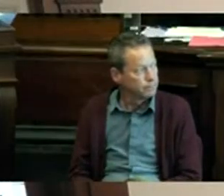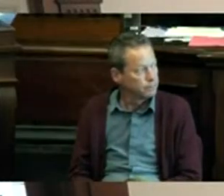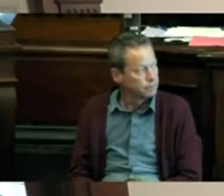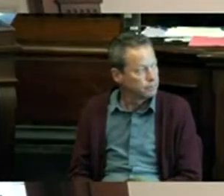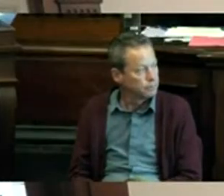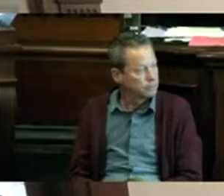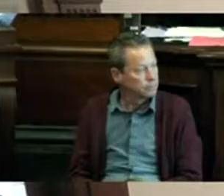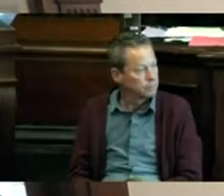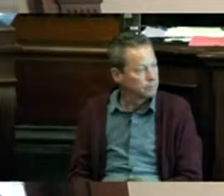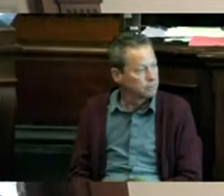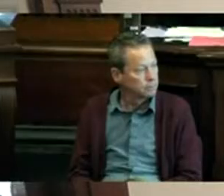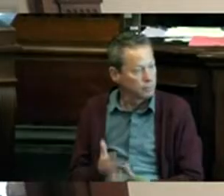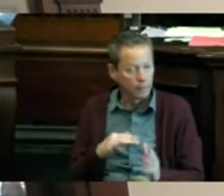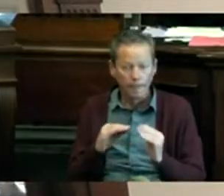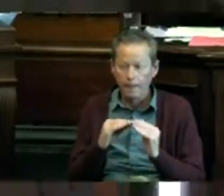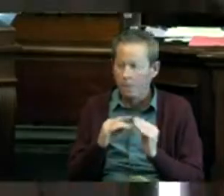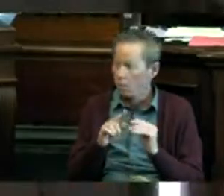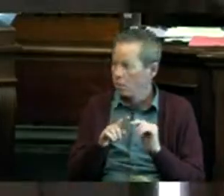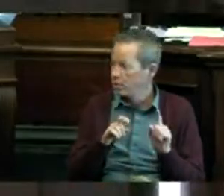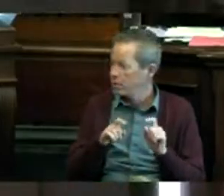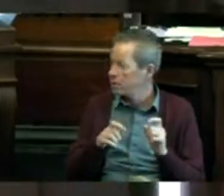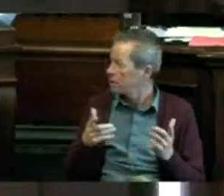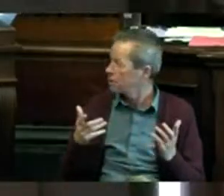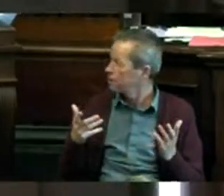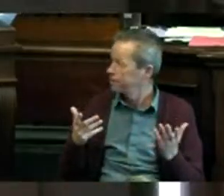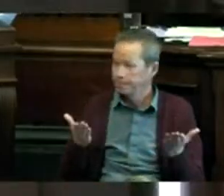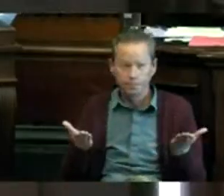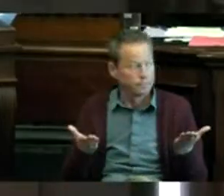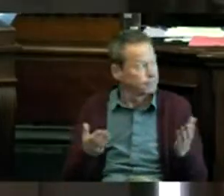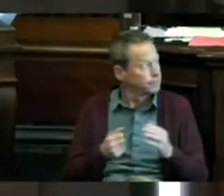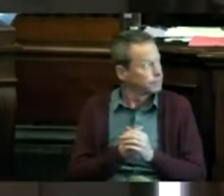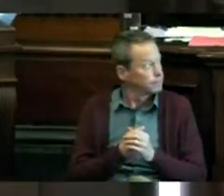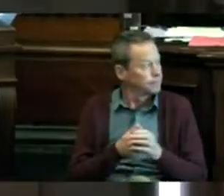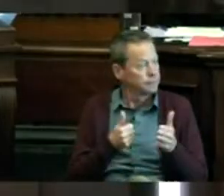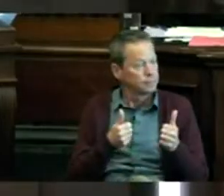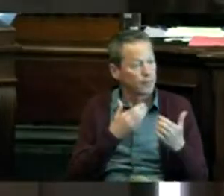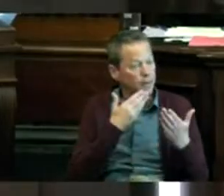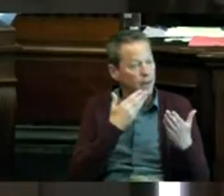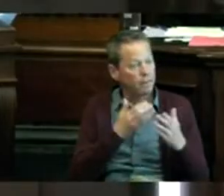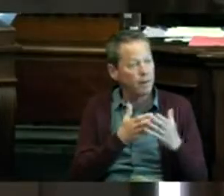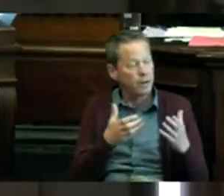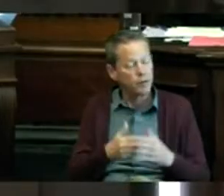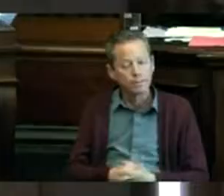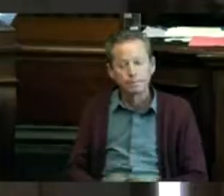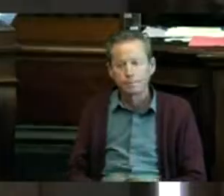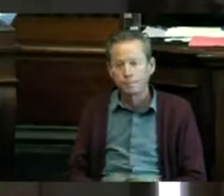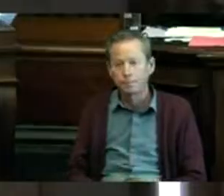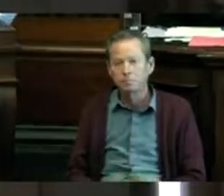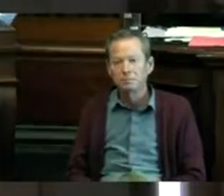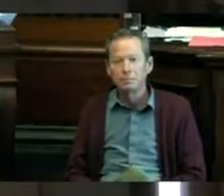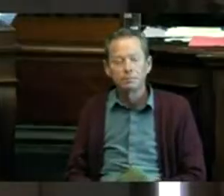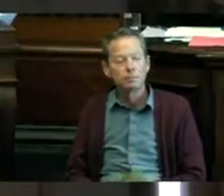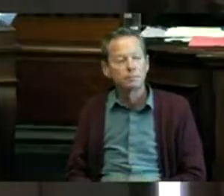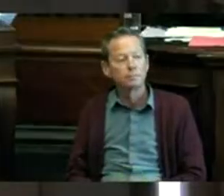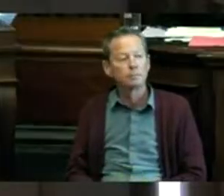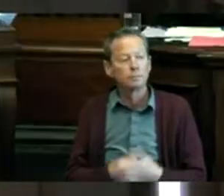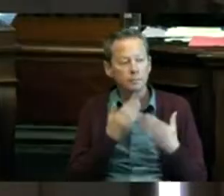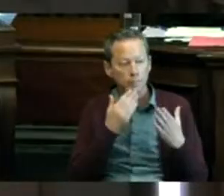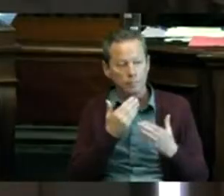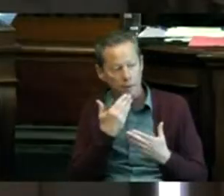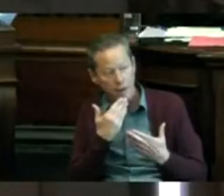on every project. Thank you.